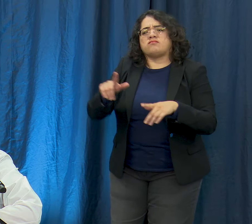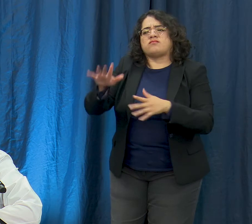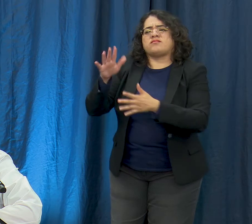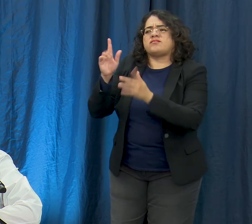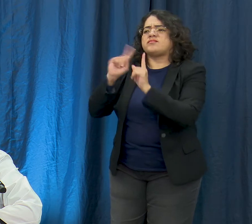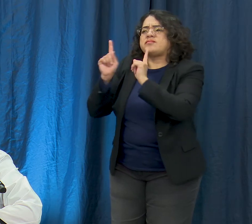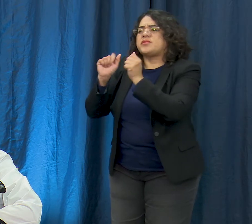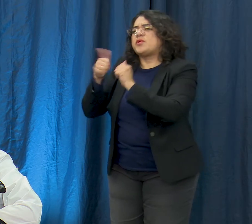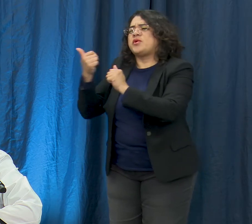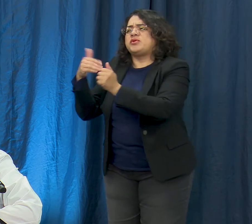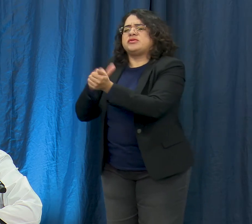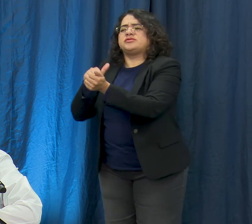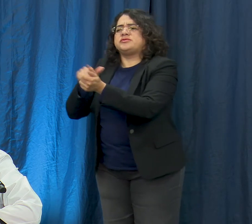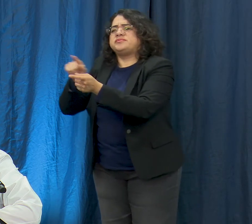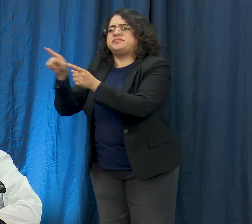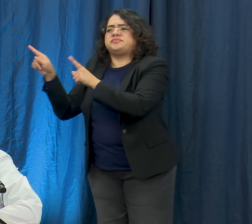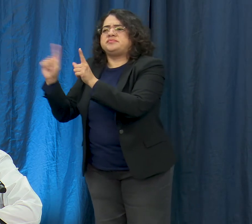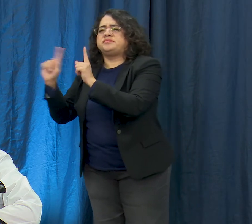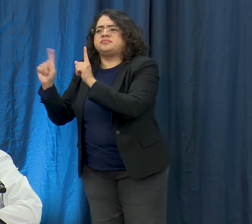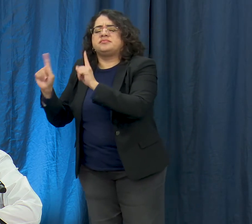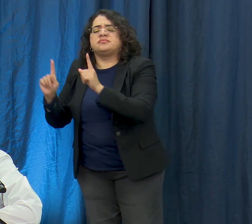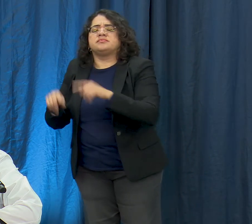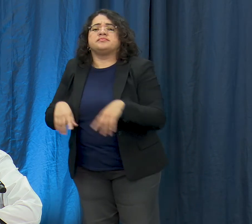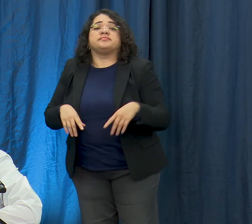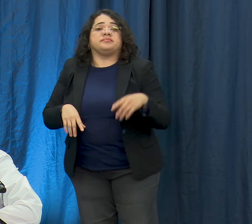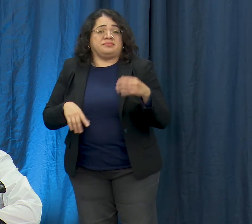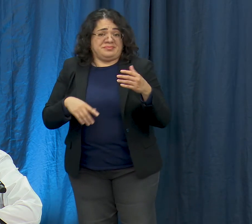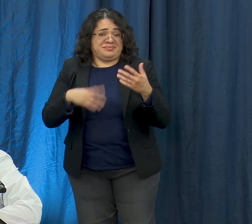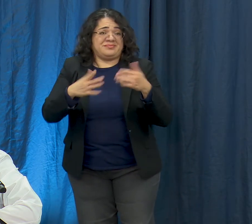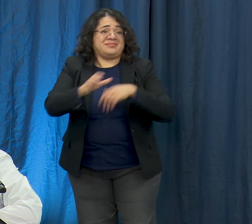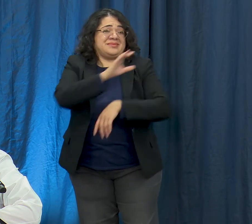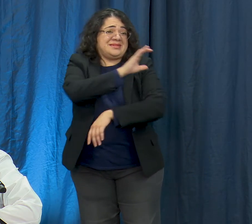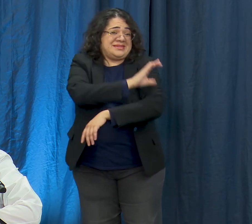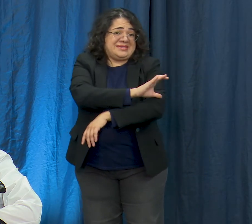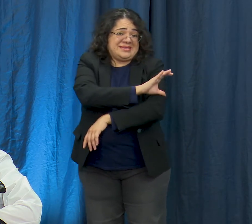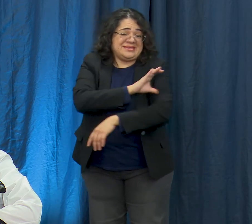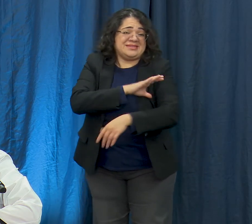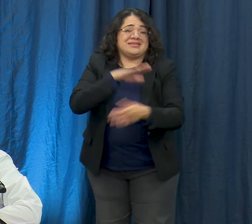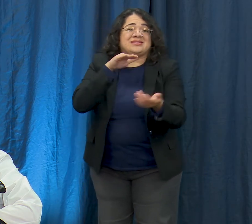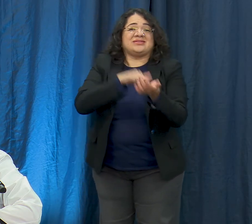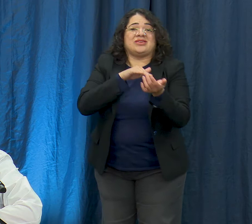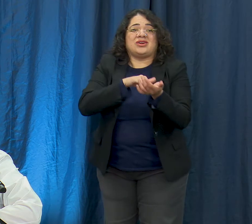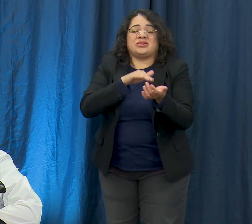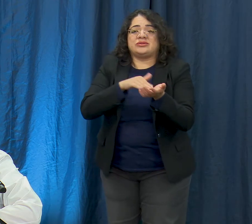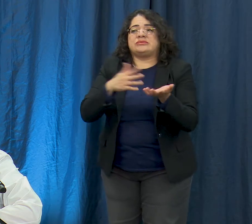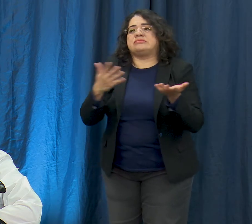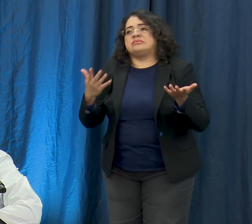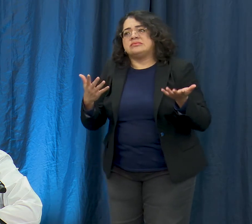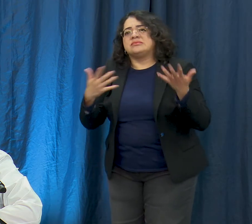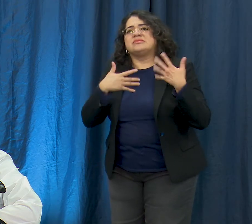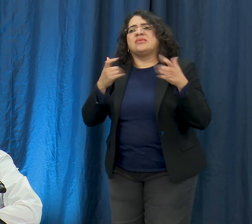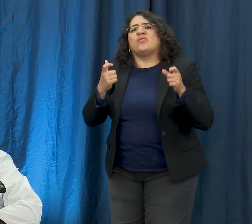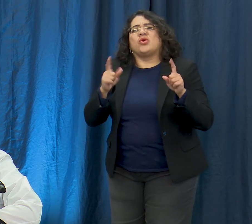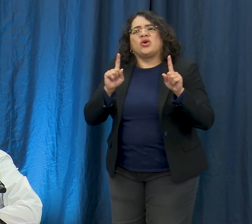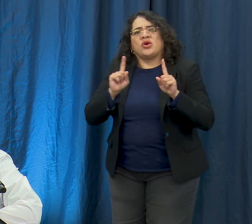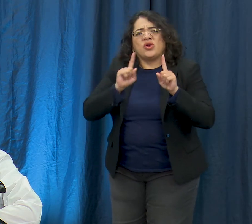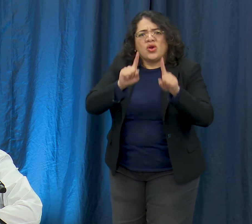people have seen the impact on their clinics and their doctor's offices, they're really not being able to get some of those general medicine inquiries